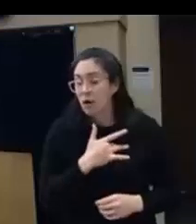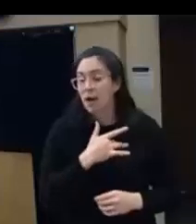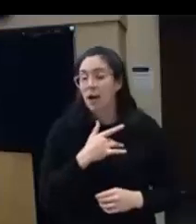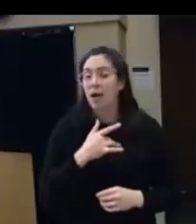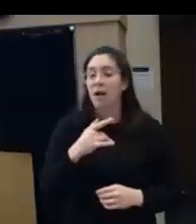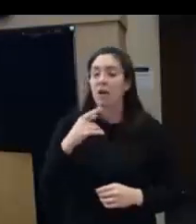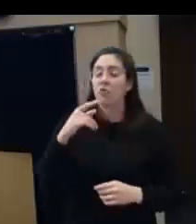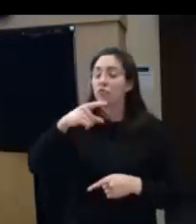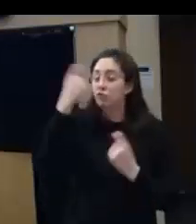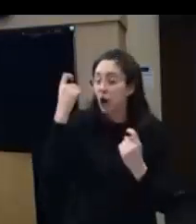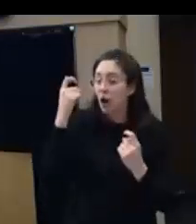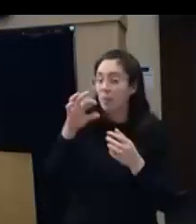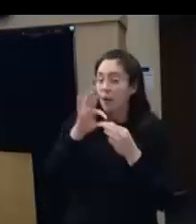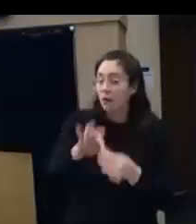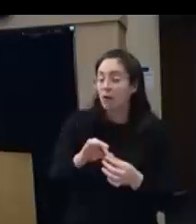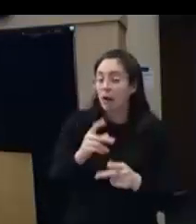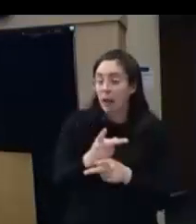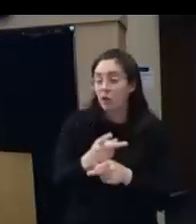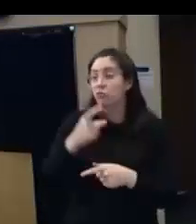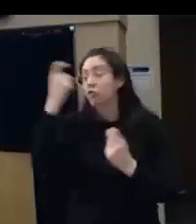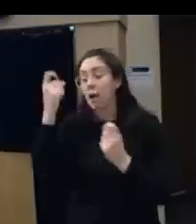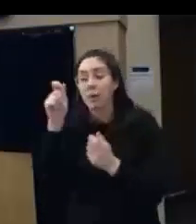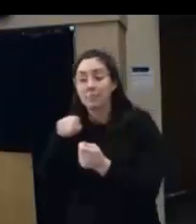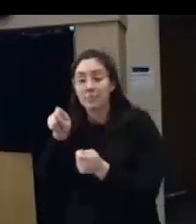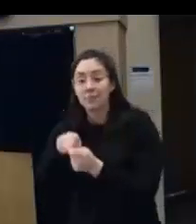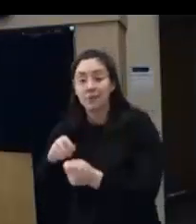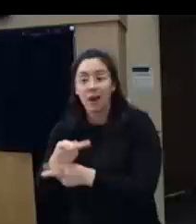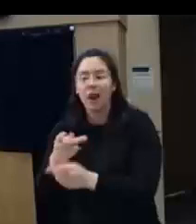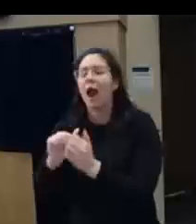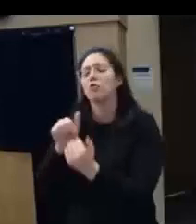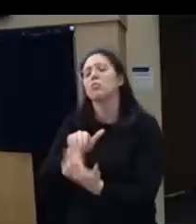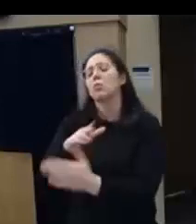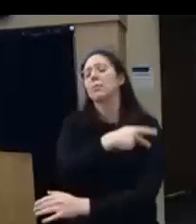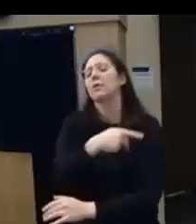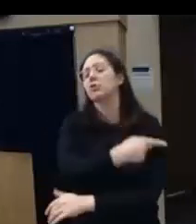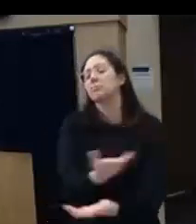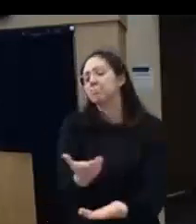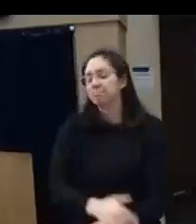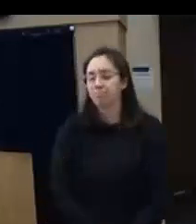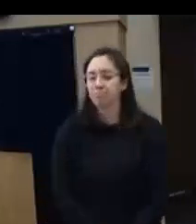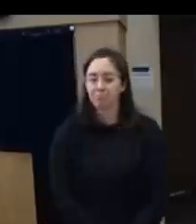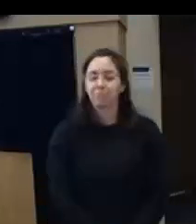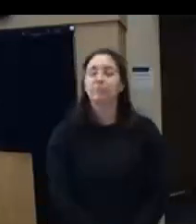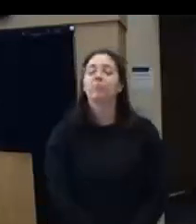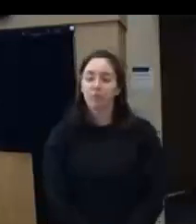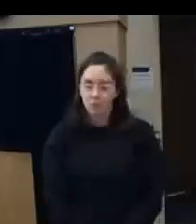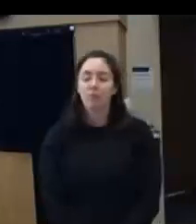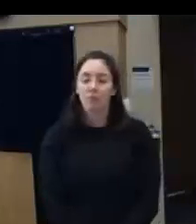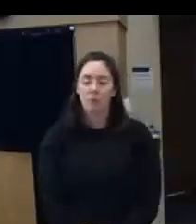trauma specific care in in how you approach those patients so first of all we often get asked even